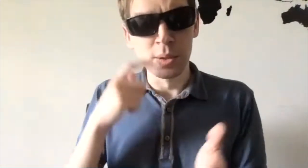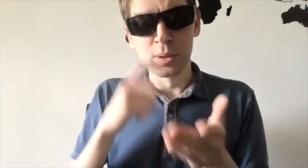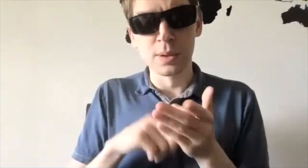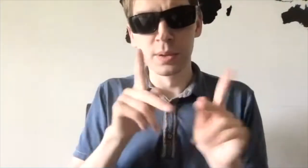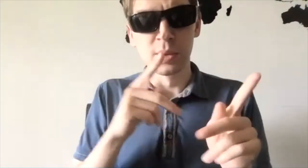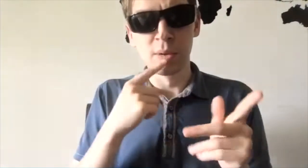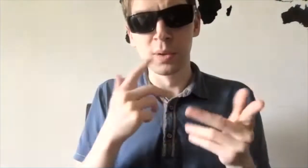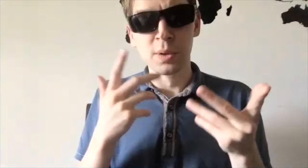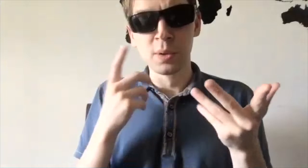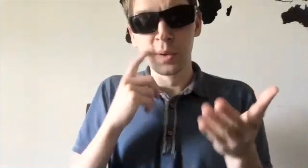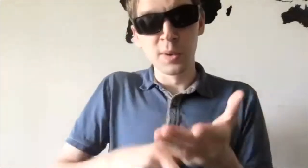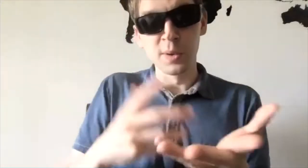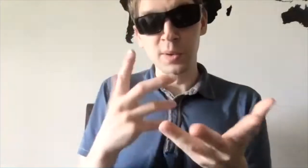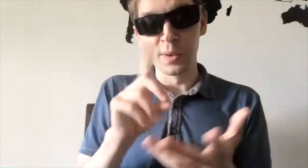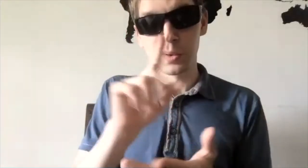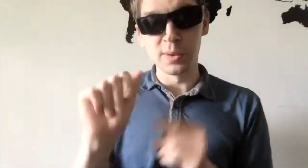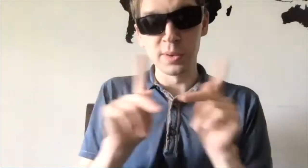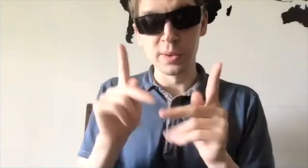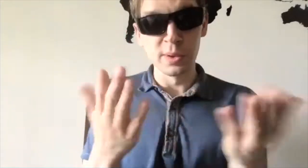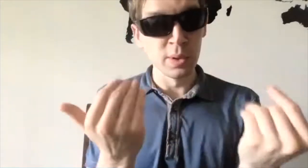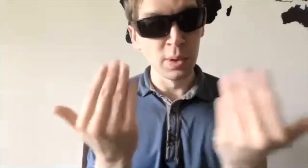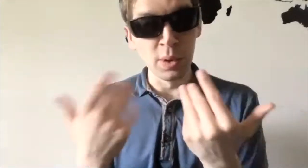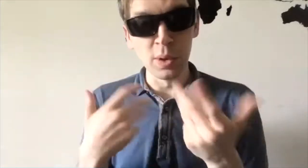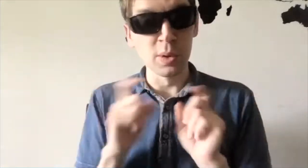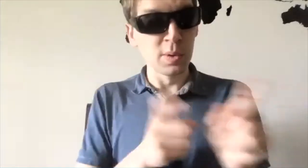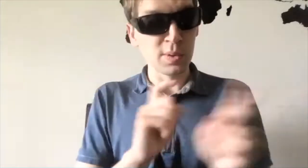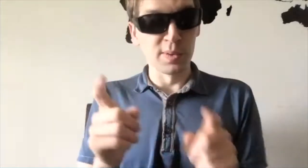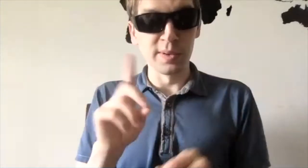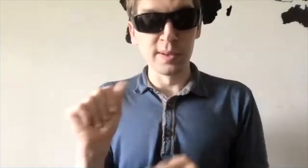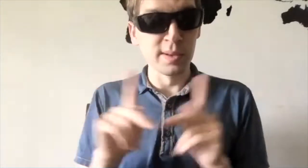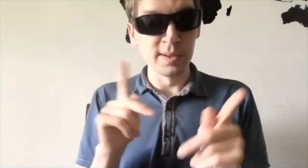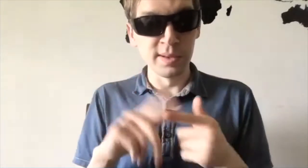Even for me, I applied for the grants. I got grants to get the businesses going. Other